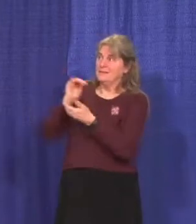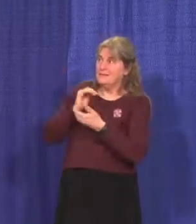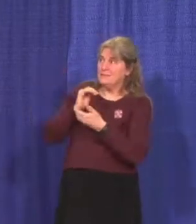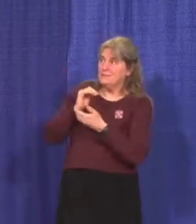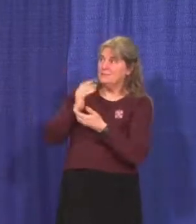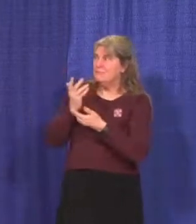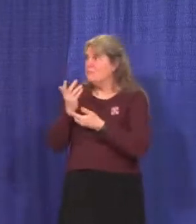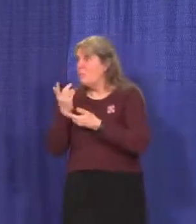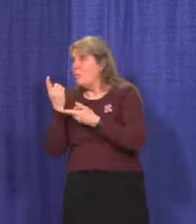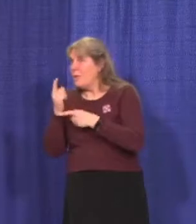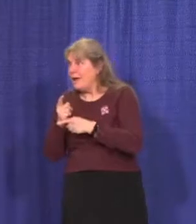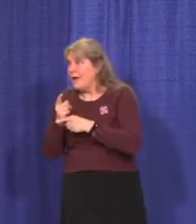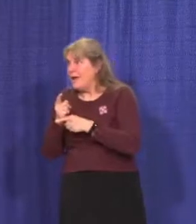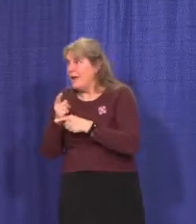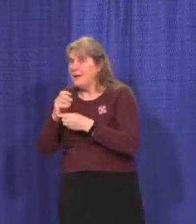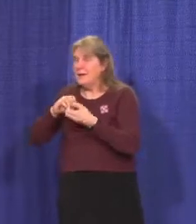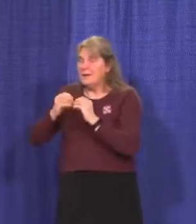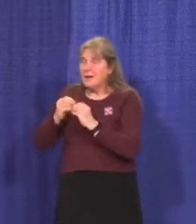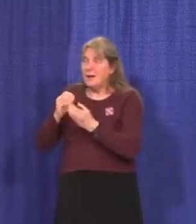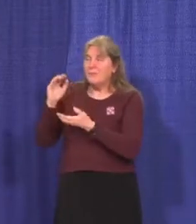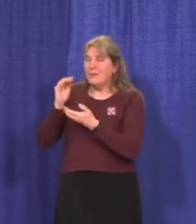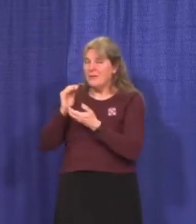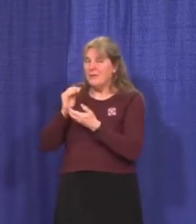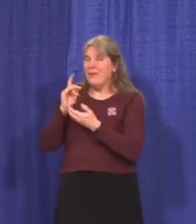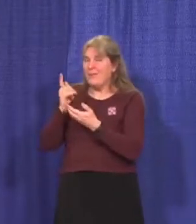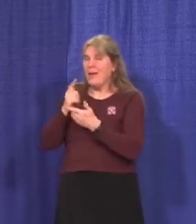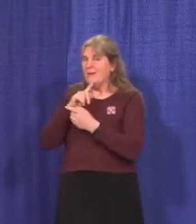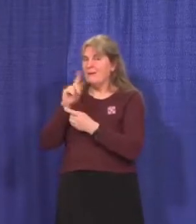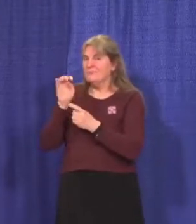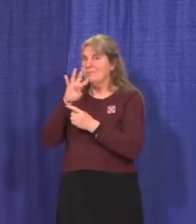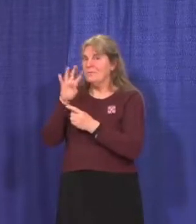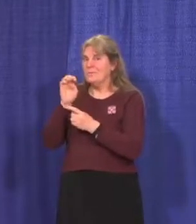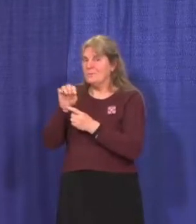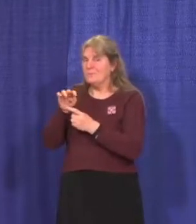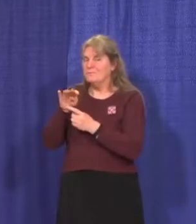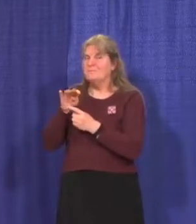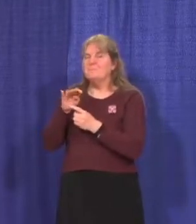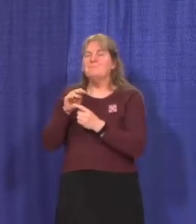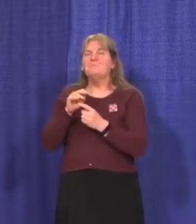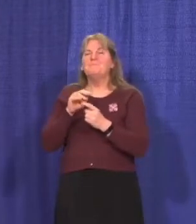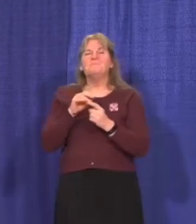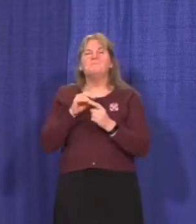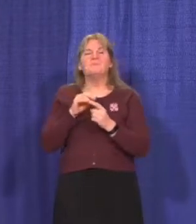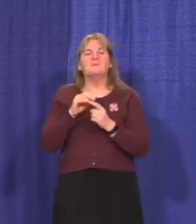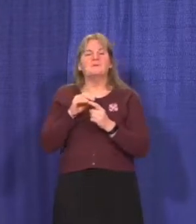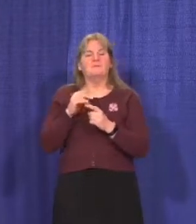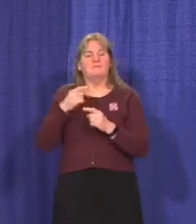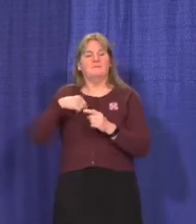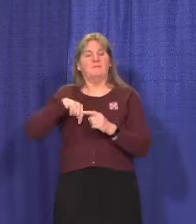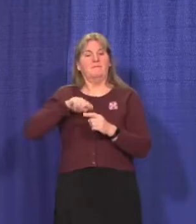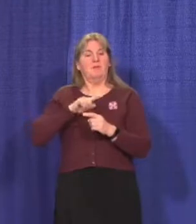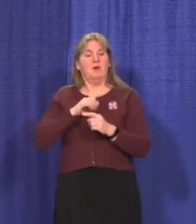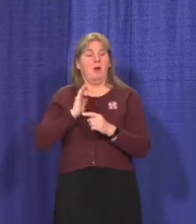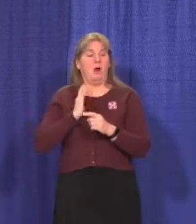are there in those time frames. The team at health and social